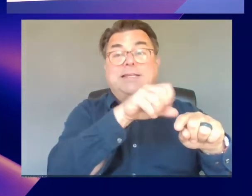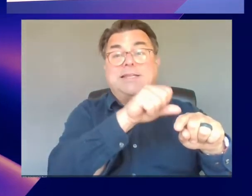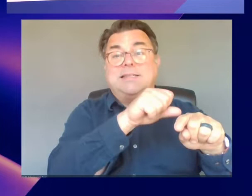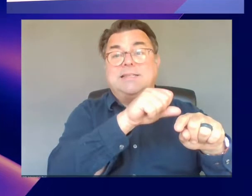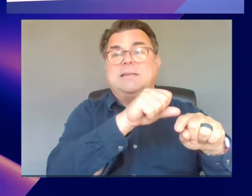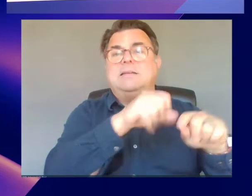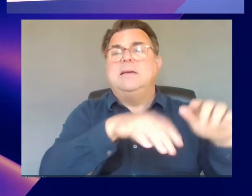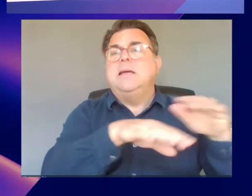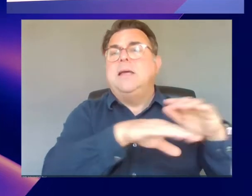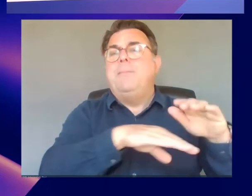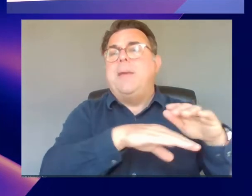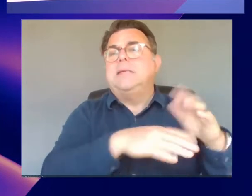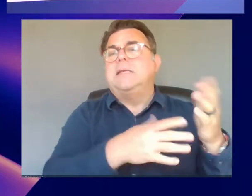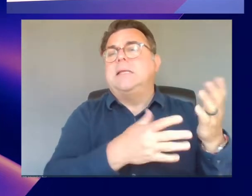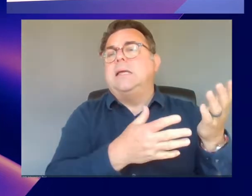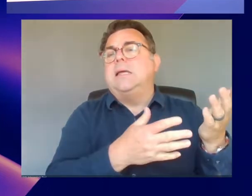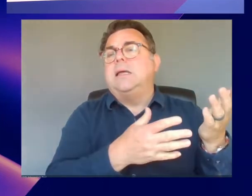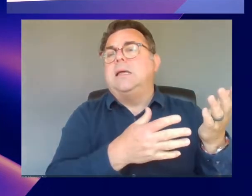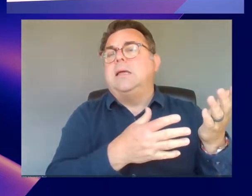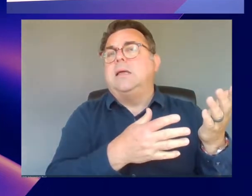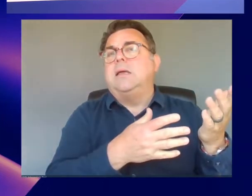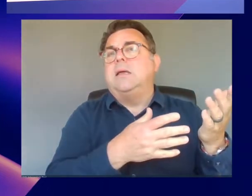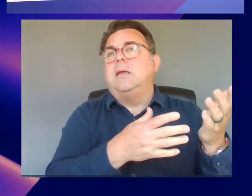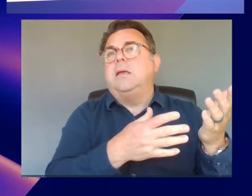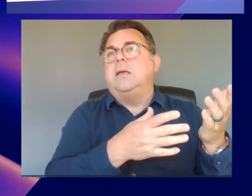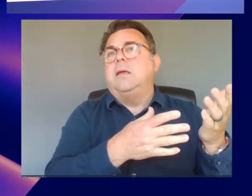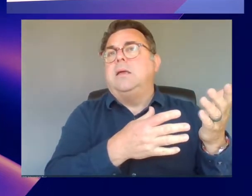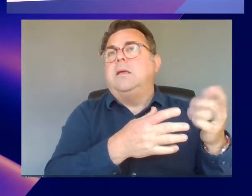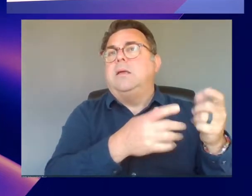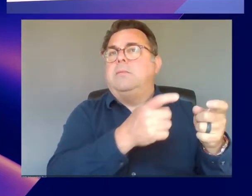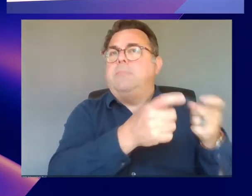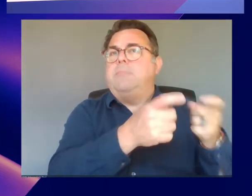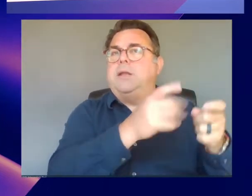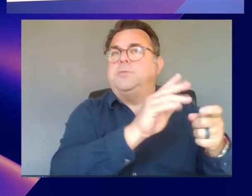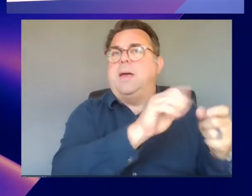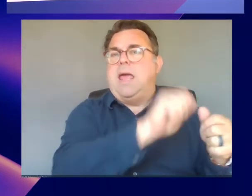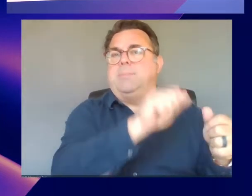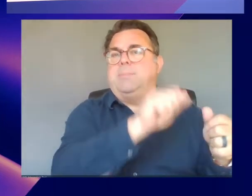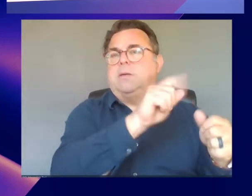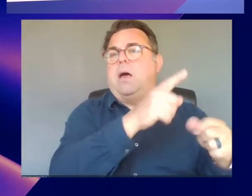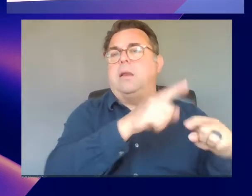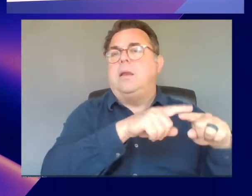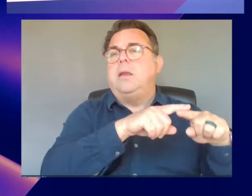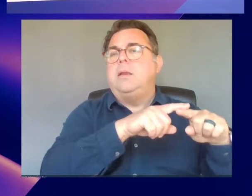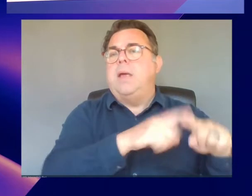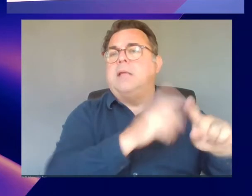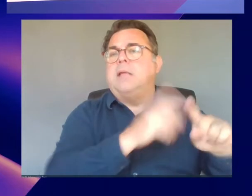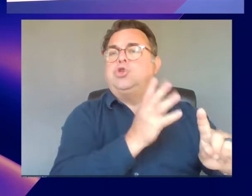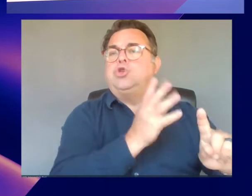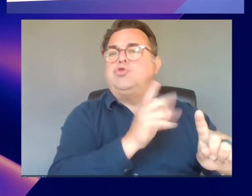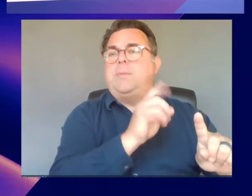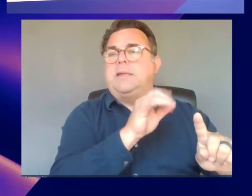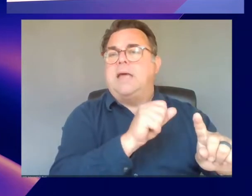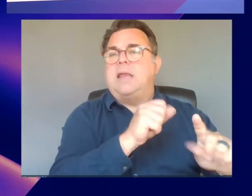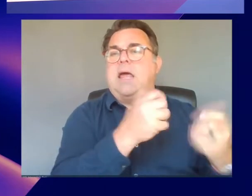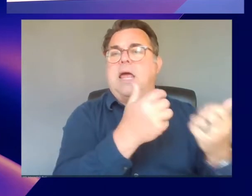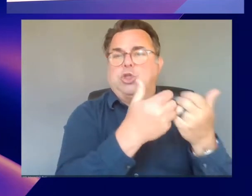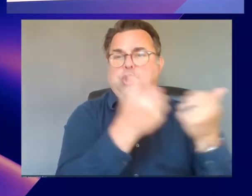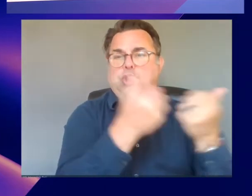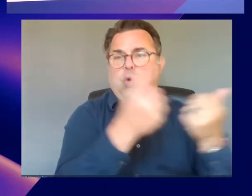it is download, converted by Amazon, and it is all based on streaming data and then shards. That's where your data store,